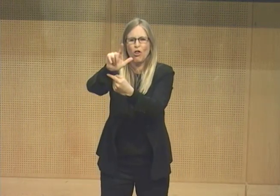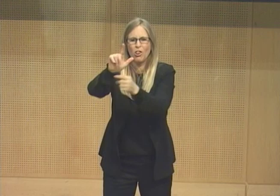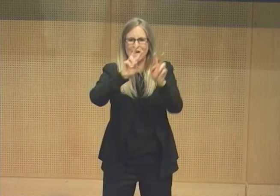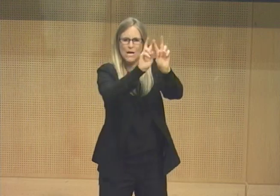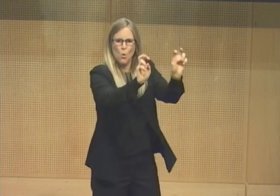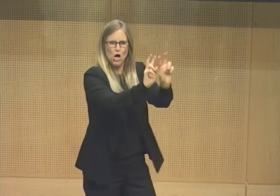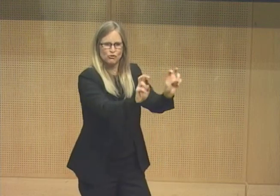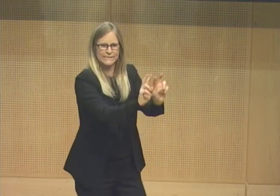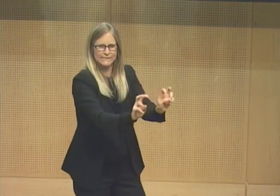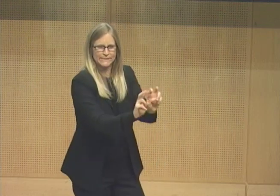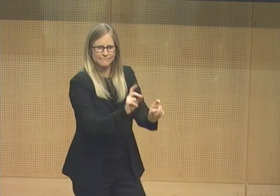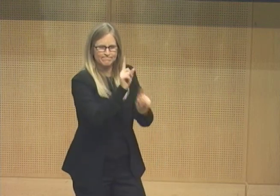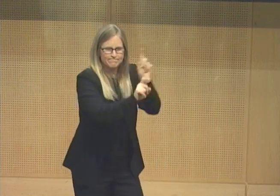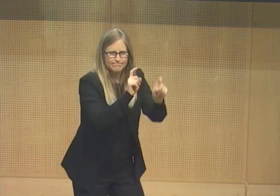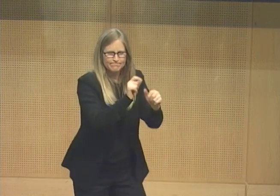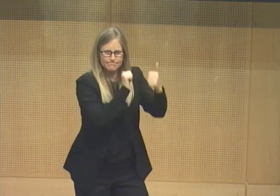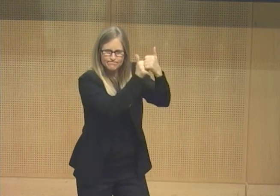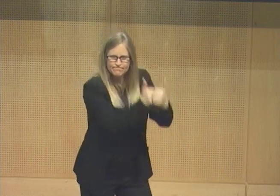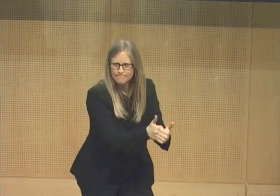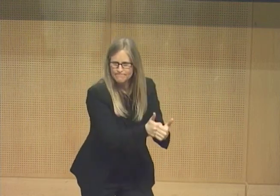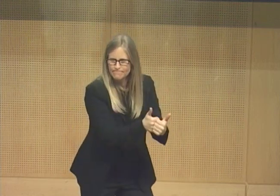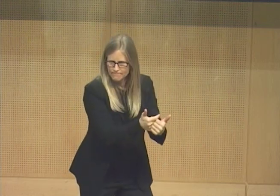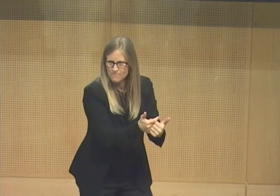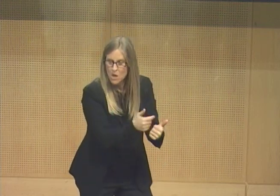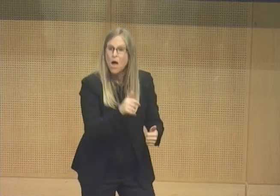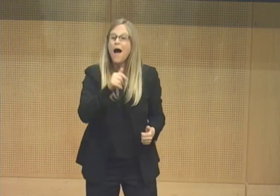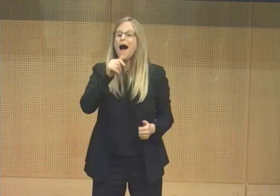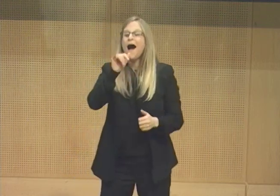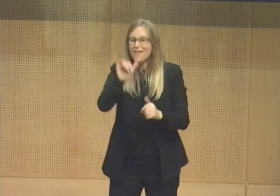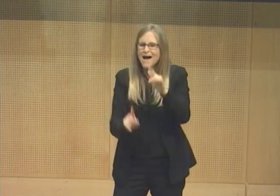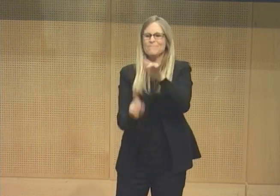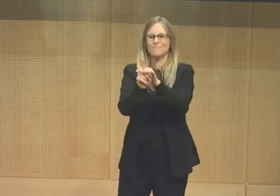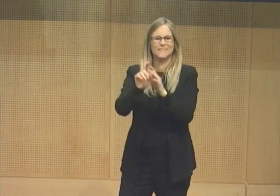became popular at about the same time.